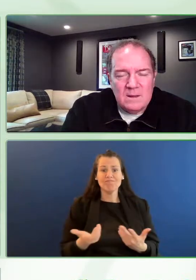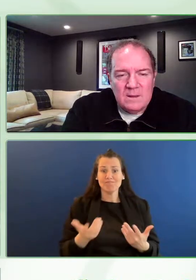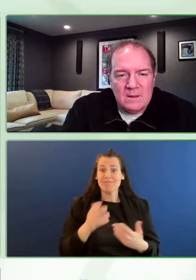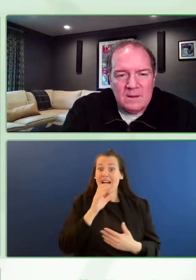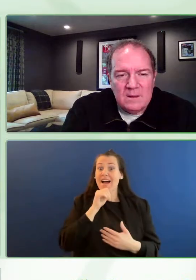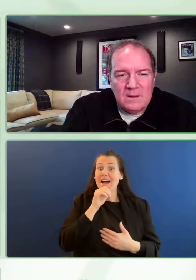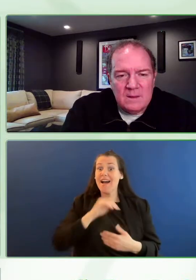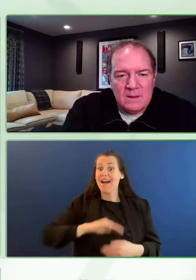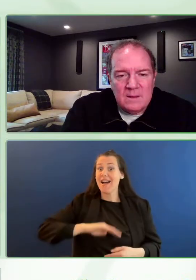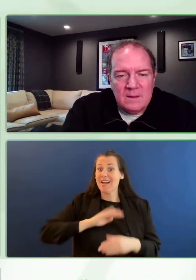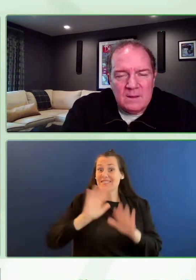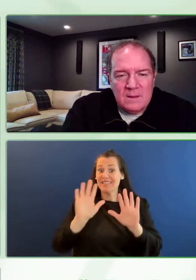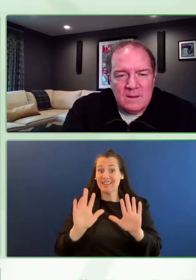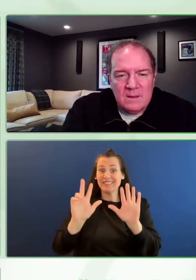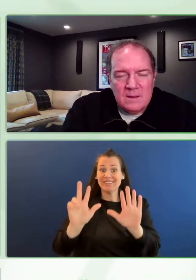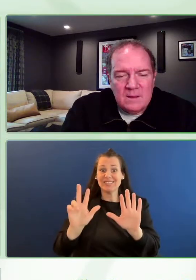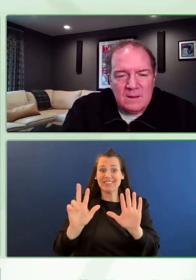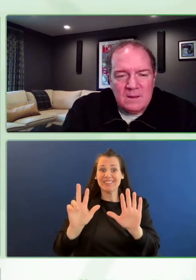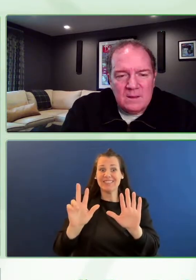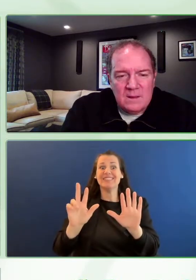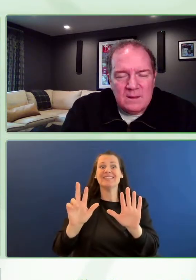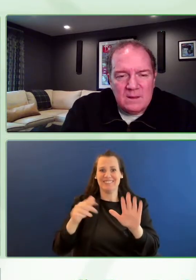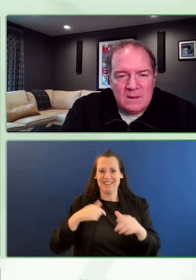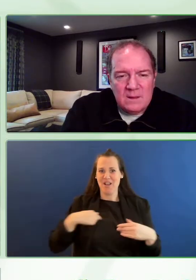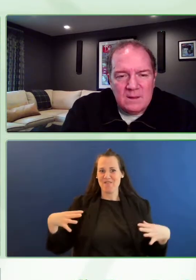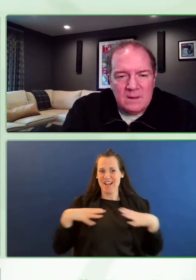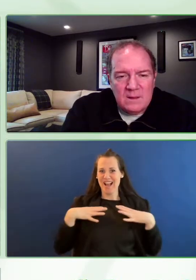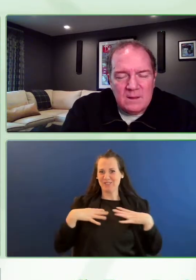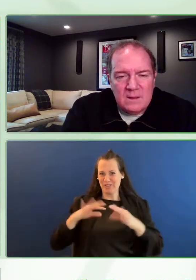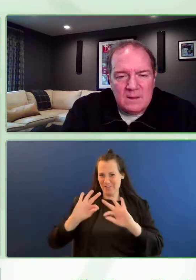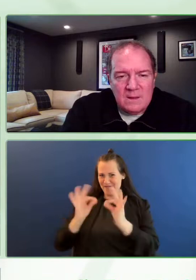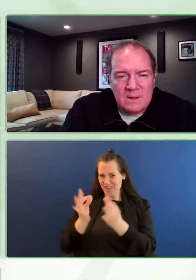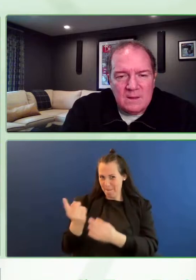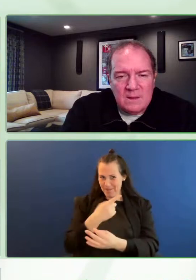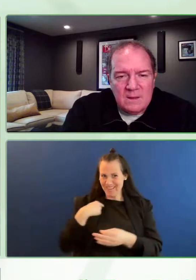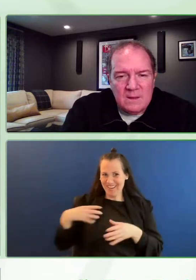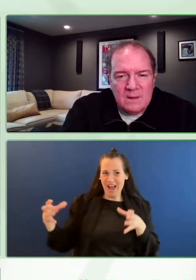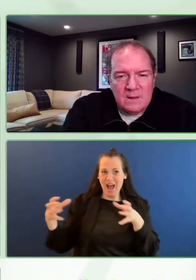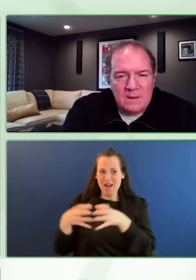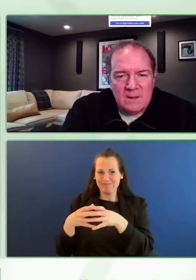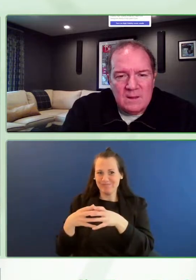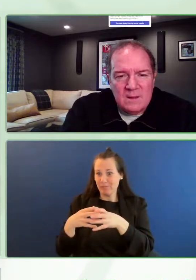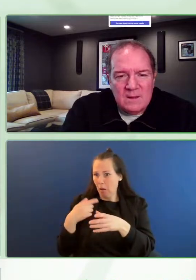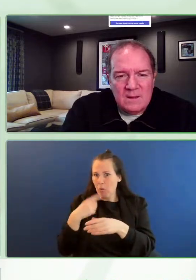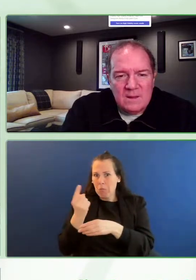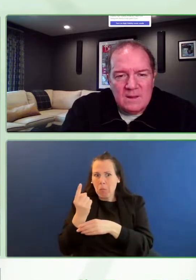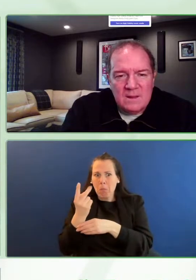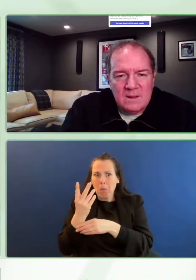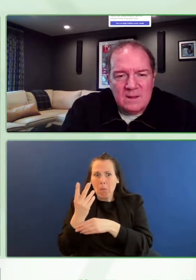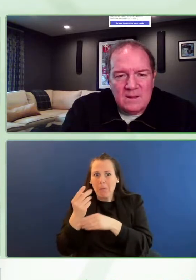In the first week after my accident the doctors focused on what I could not do. I thought differently.